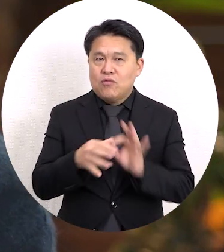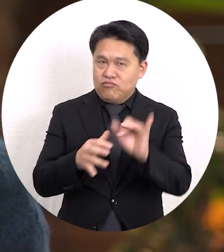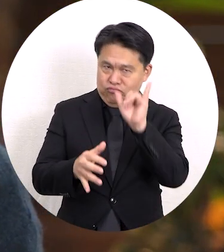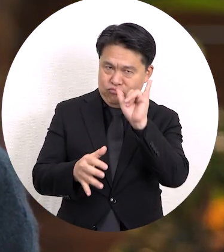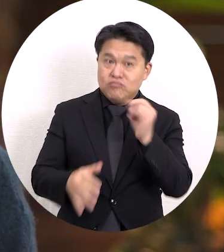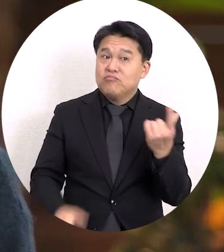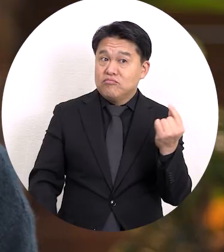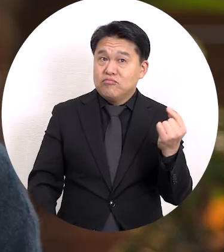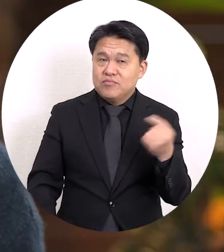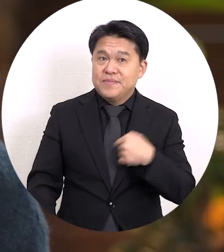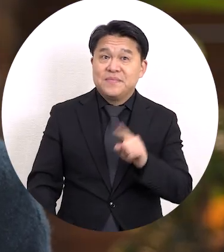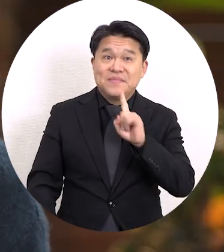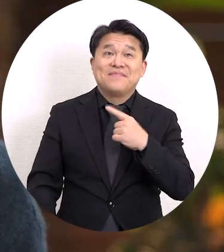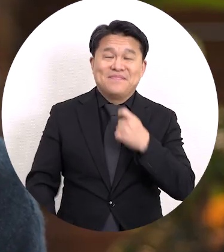that there’s actually a strong connection.